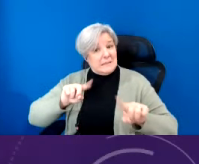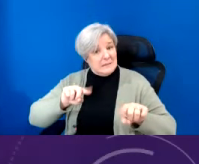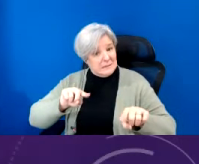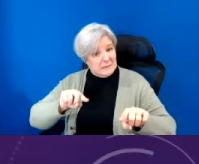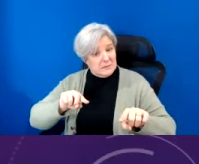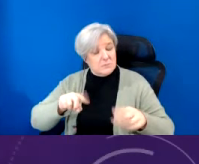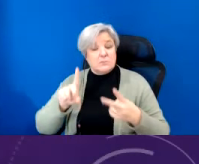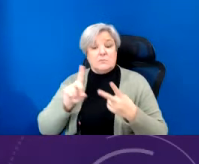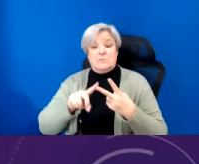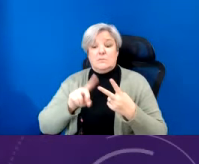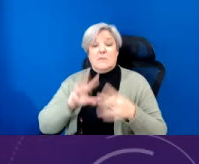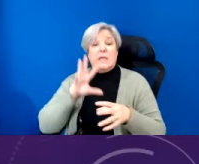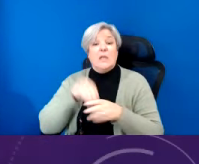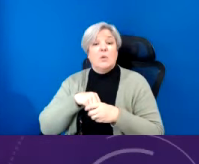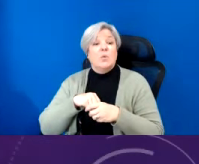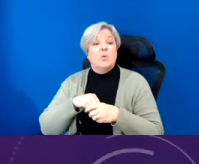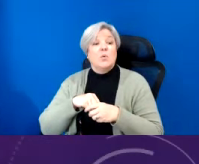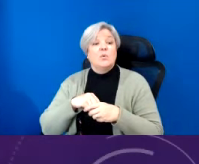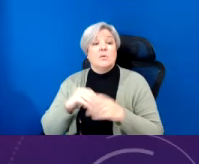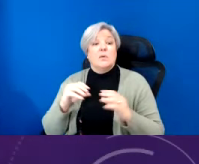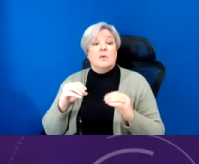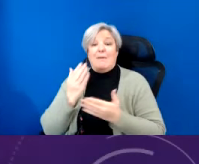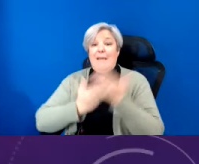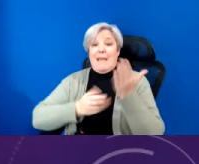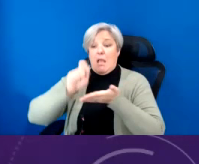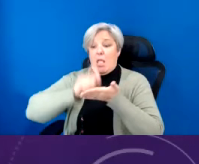It also includes no handwritten documents being submitted.